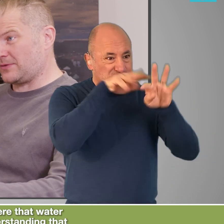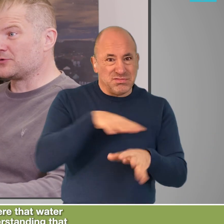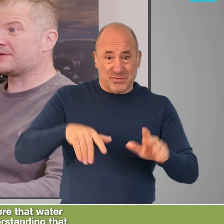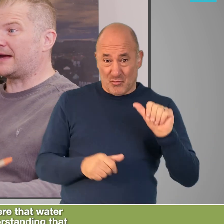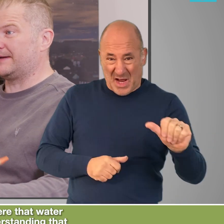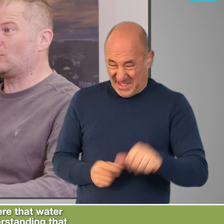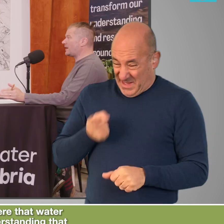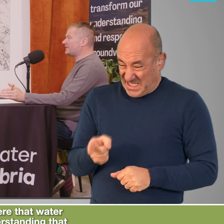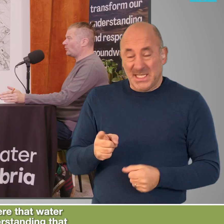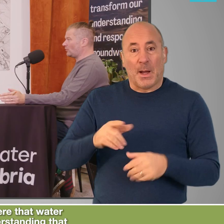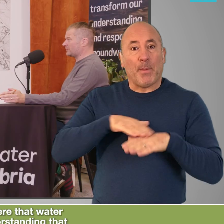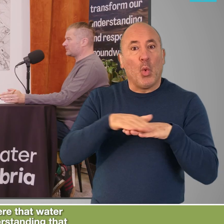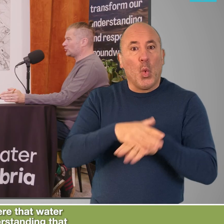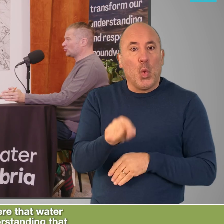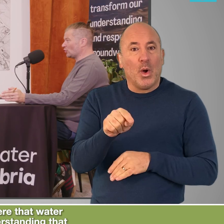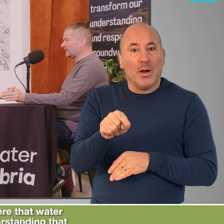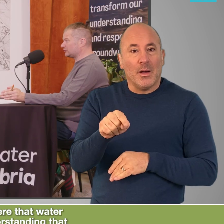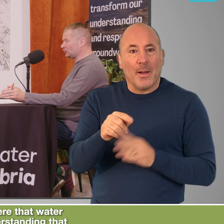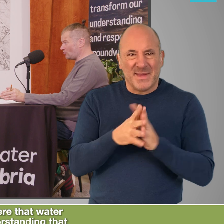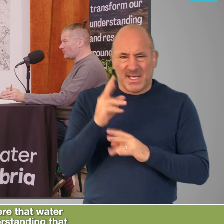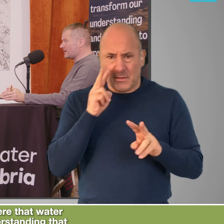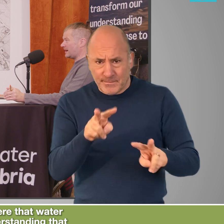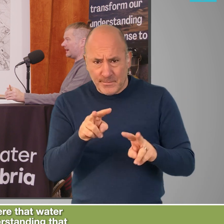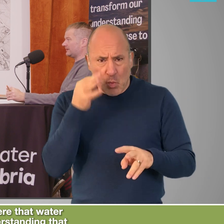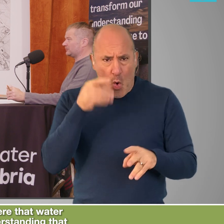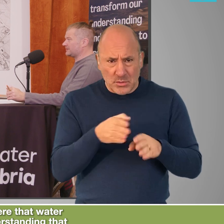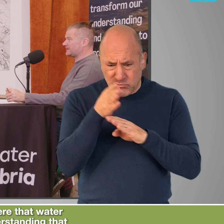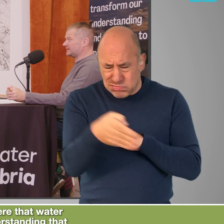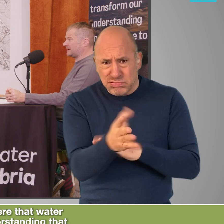It's understanding where that water is going to go and understanding that